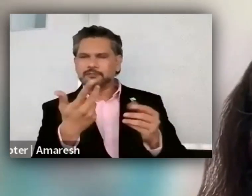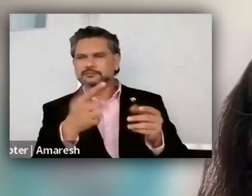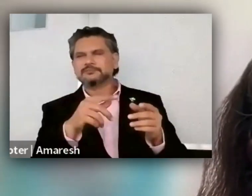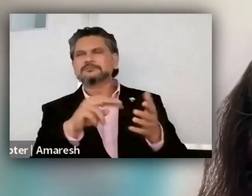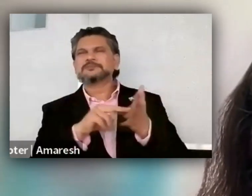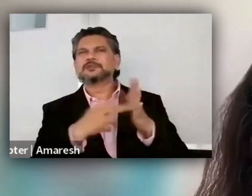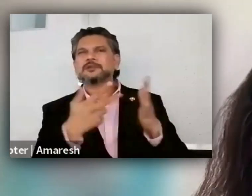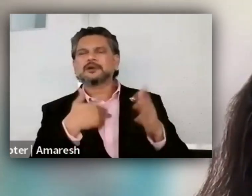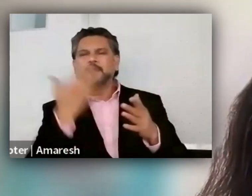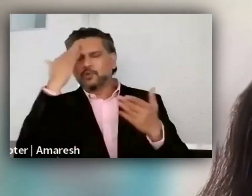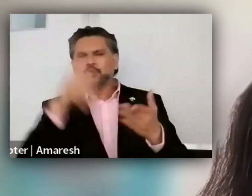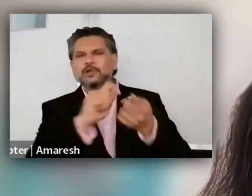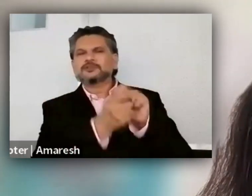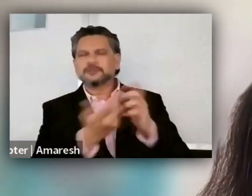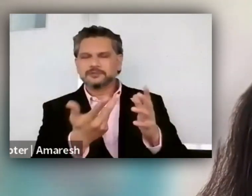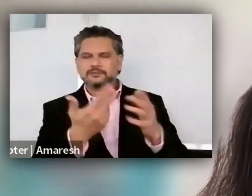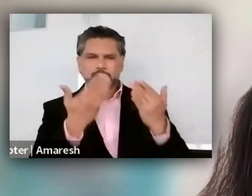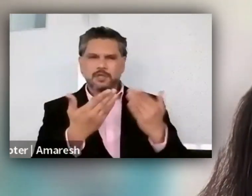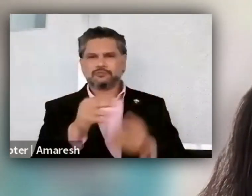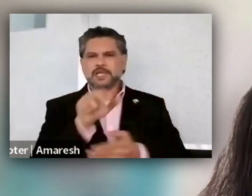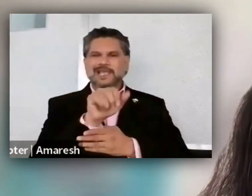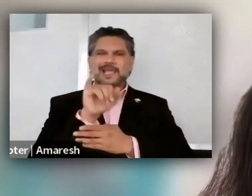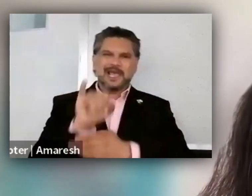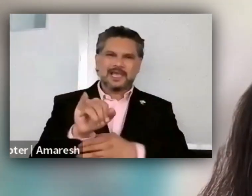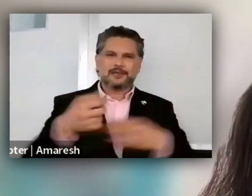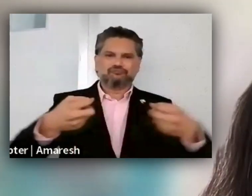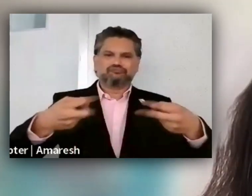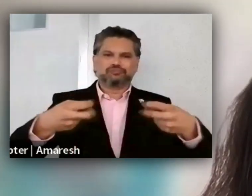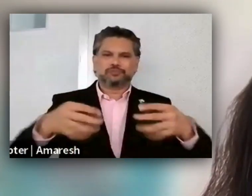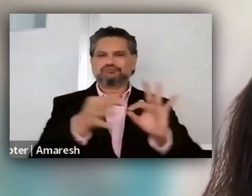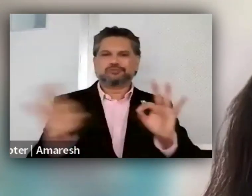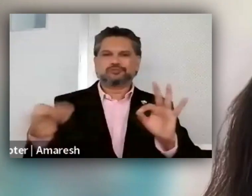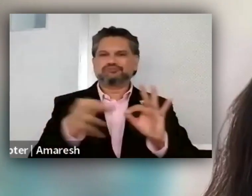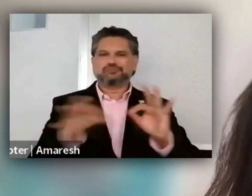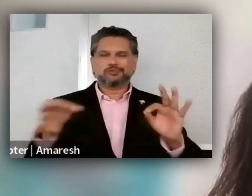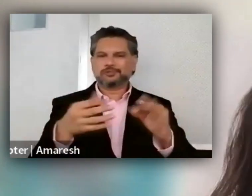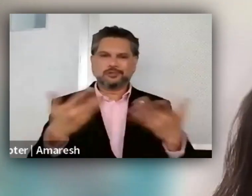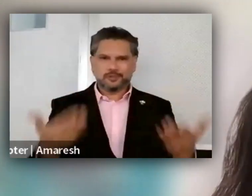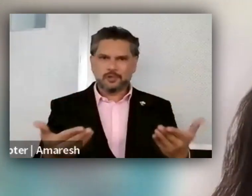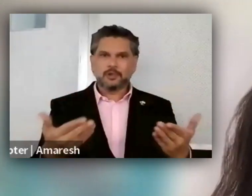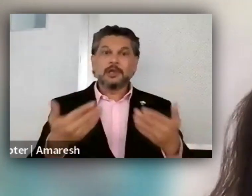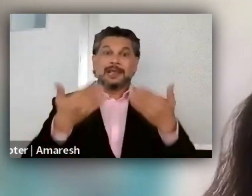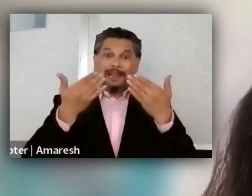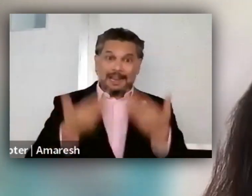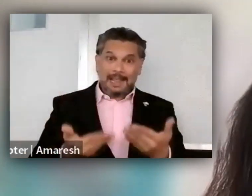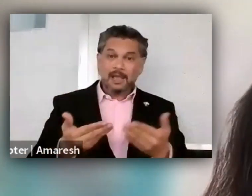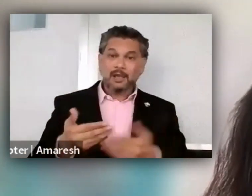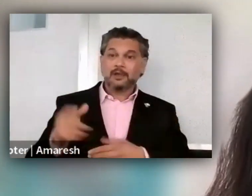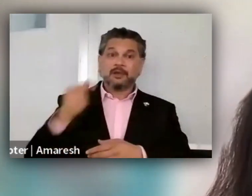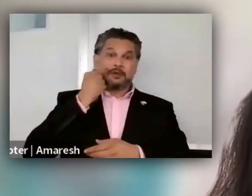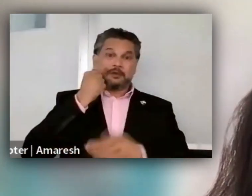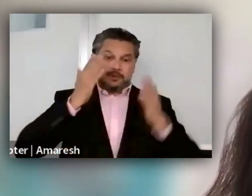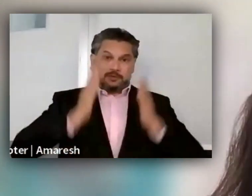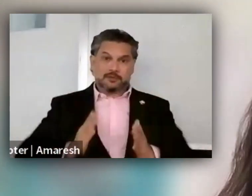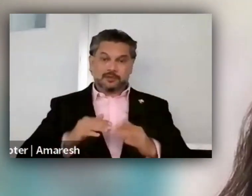is that once, now that we have AI captions on everyone, no one wants to pay for the human